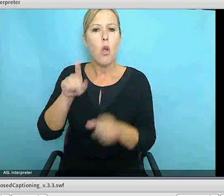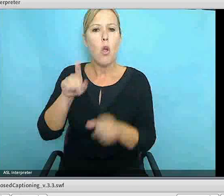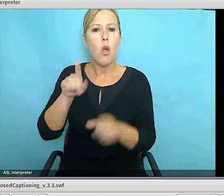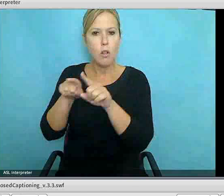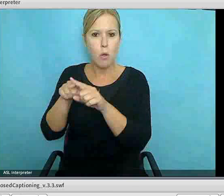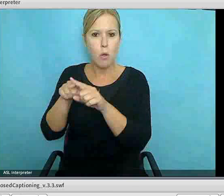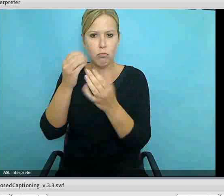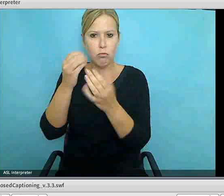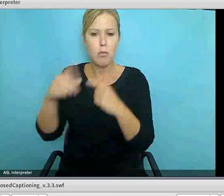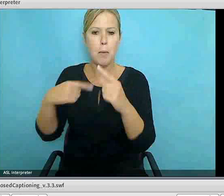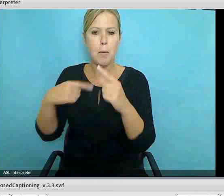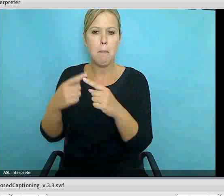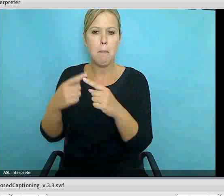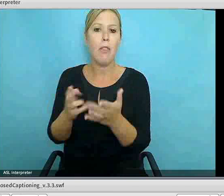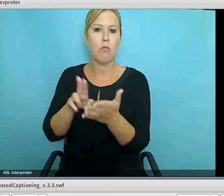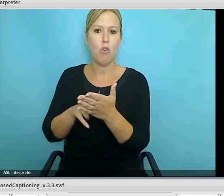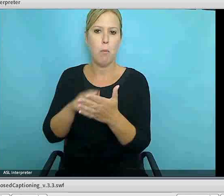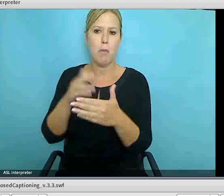So who are these One Care plans?